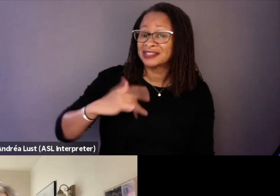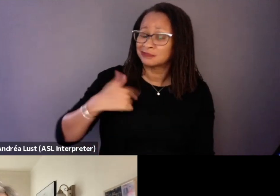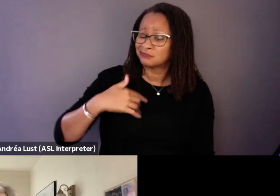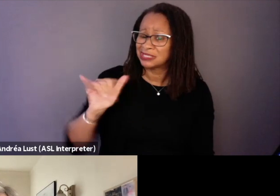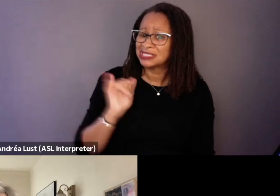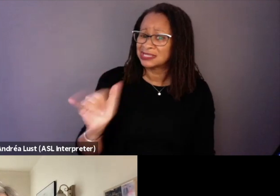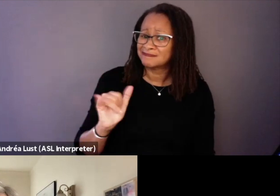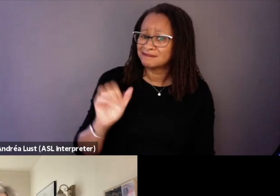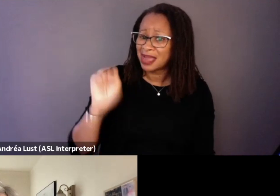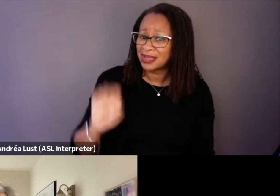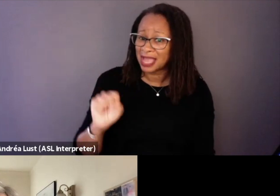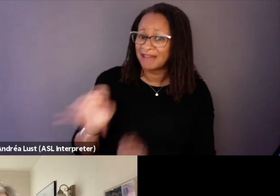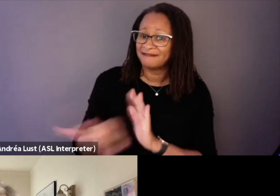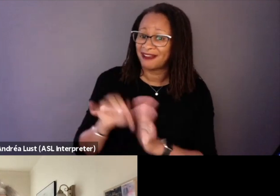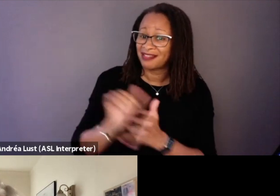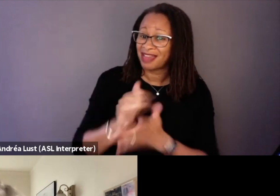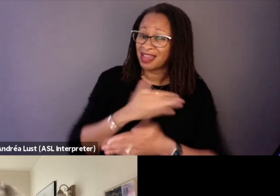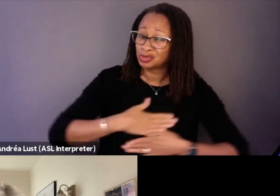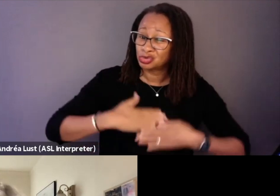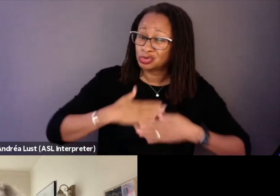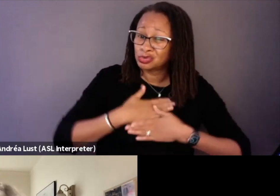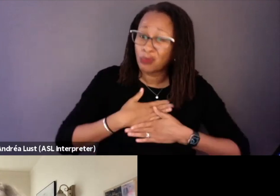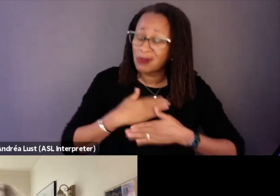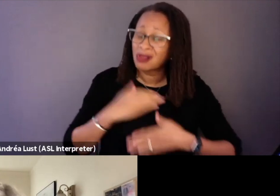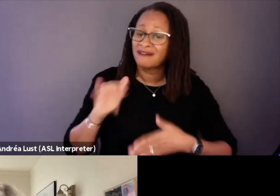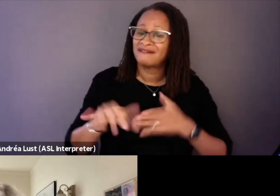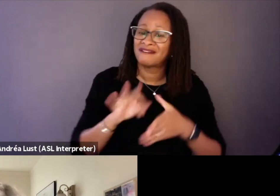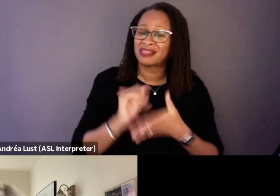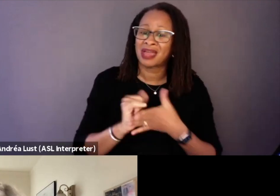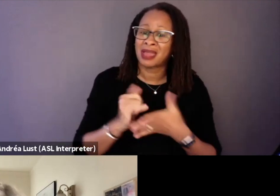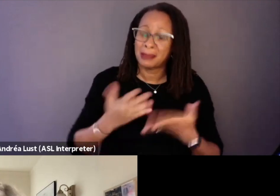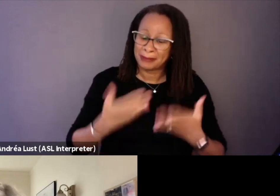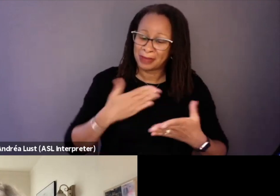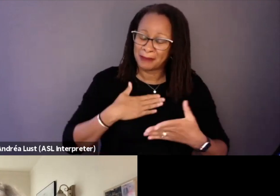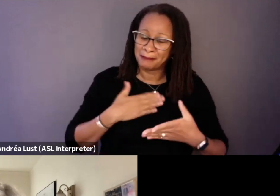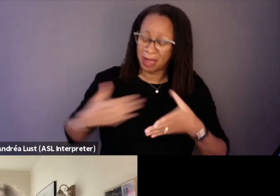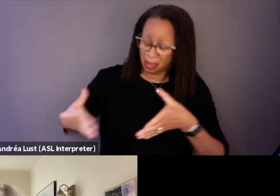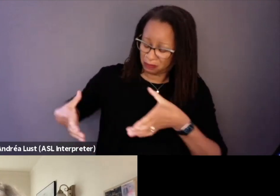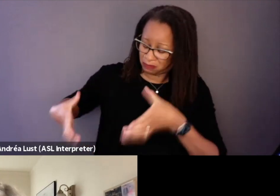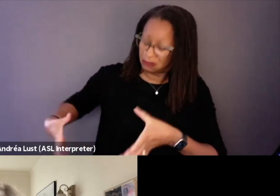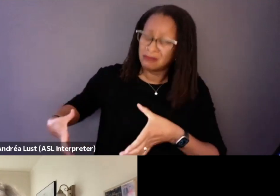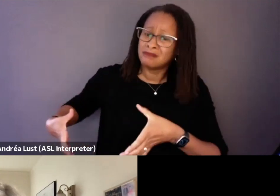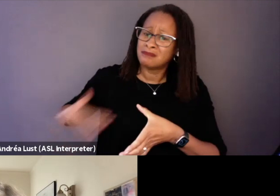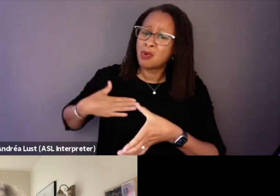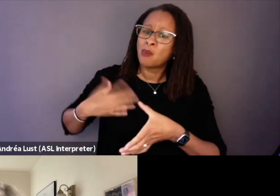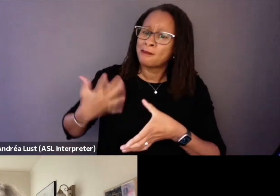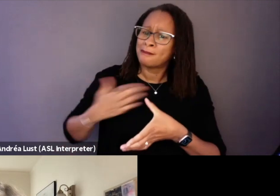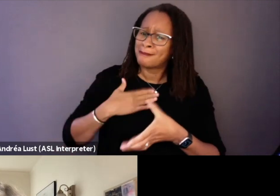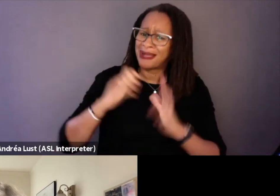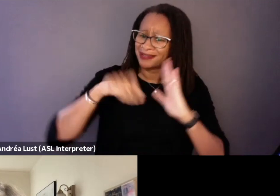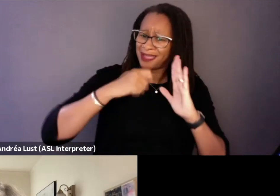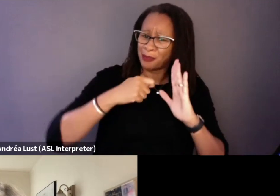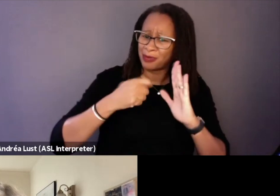Maybe my wooden board would be a camera where I walked around, not for show,